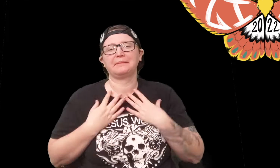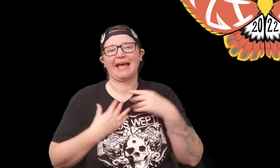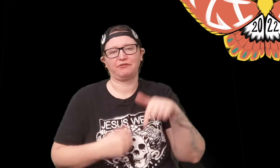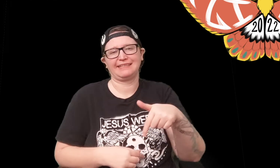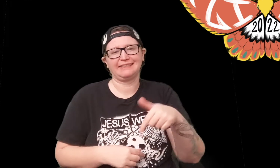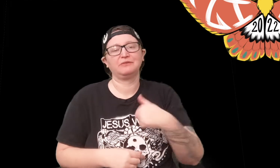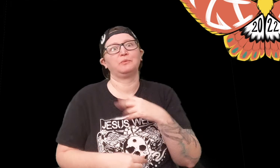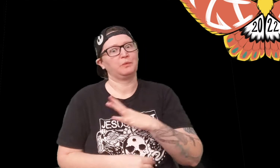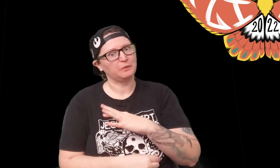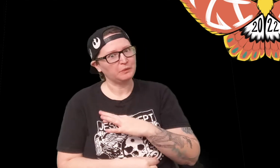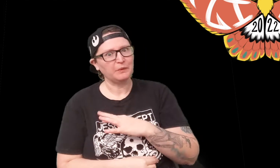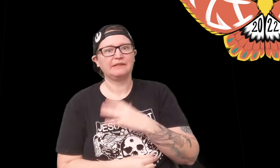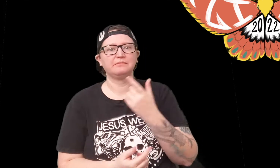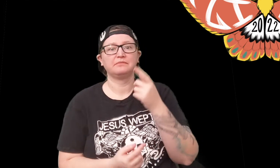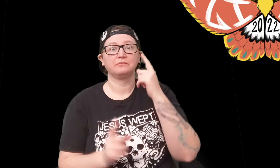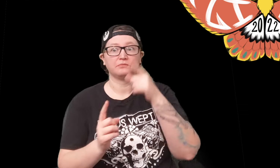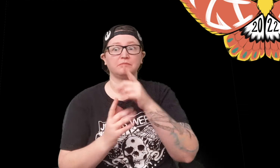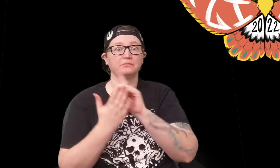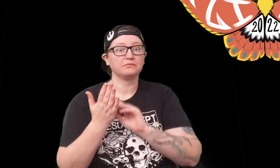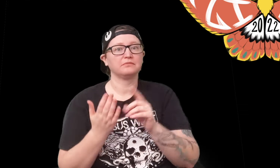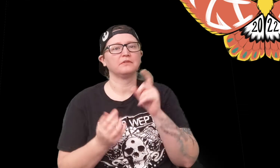things so that was kind of the inspiration for this which I thought was really cool